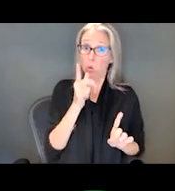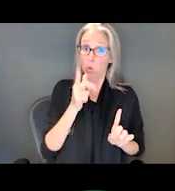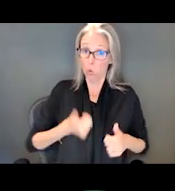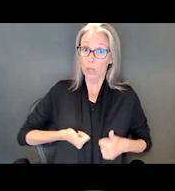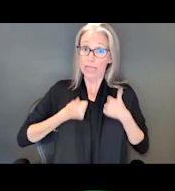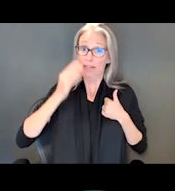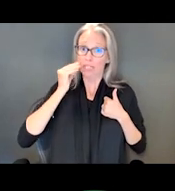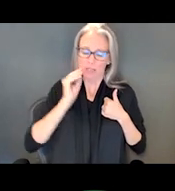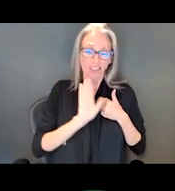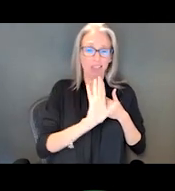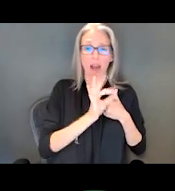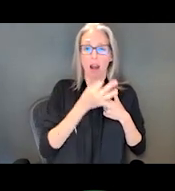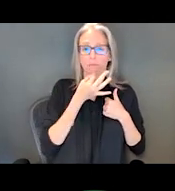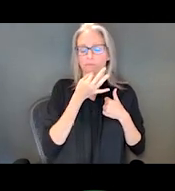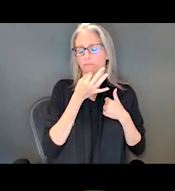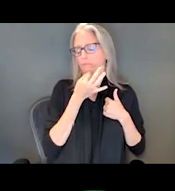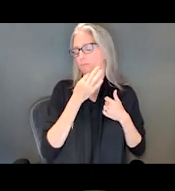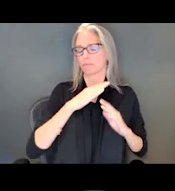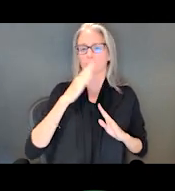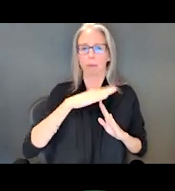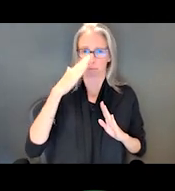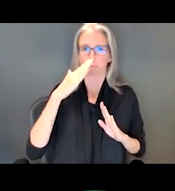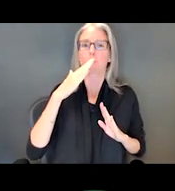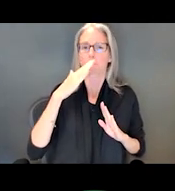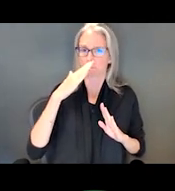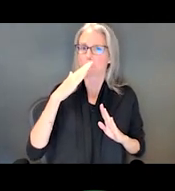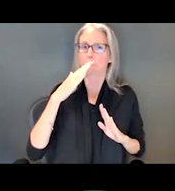an opportunity to create an environment for people to approach.